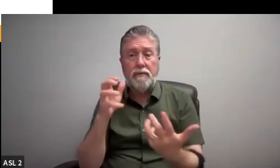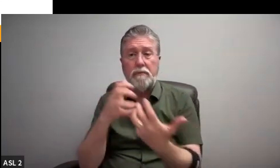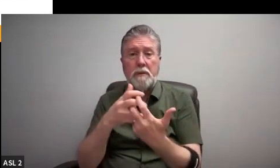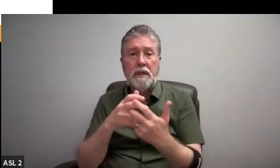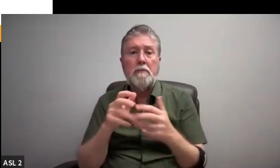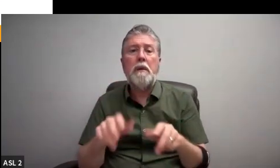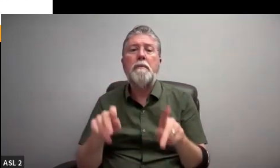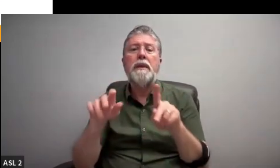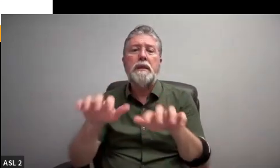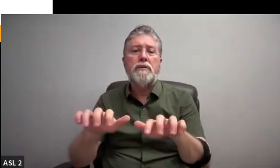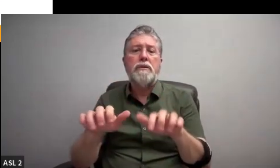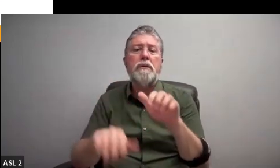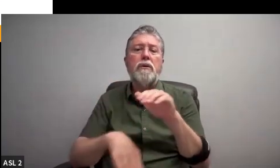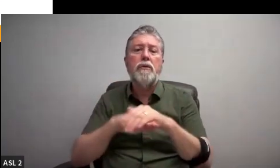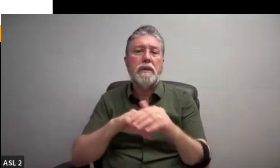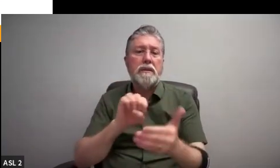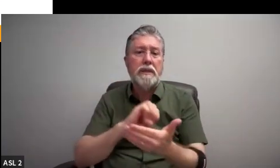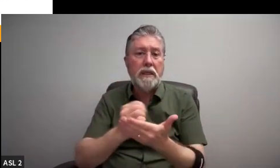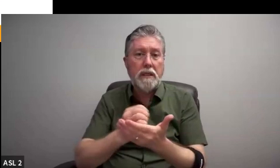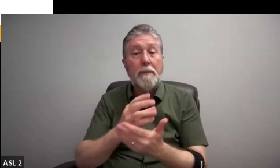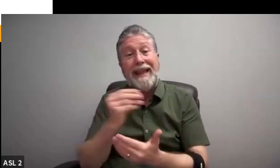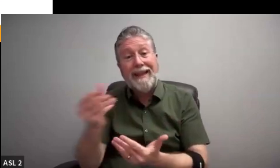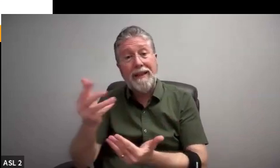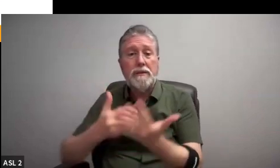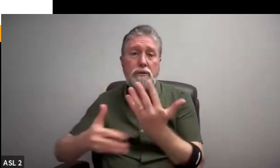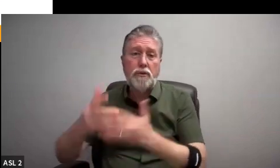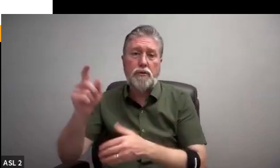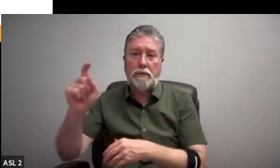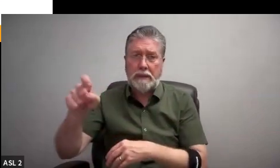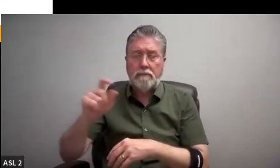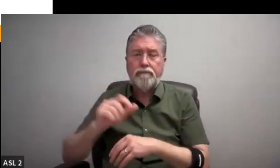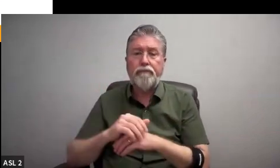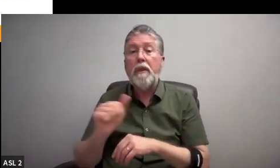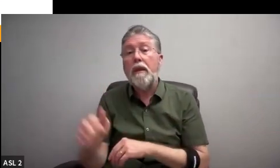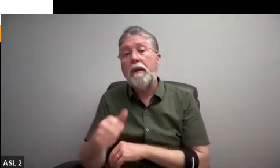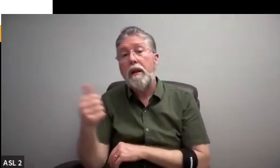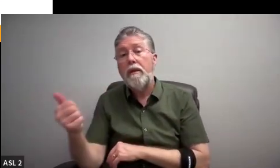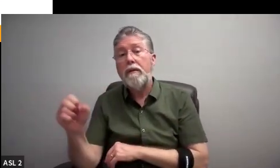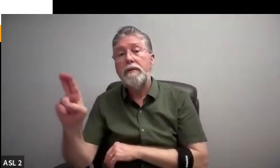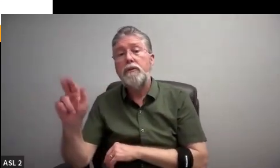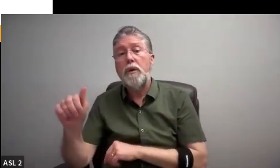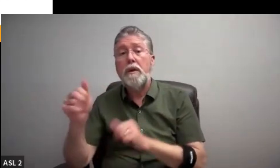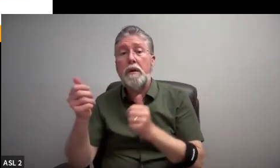as in greatest economic need and greatest social need. Another SUA may use two separate factors,